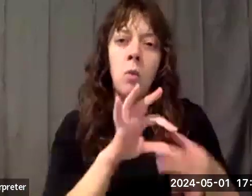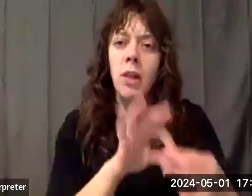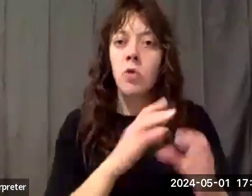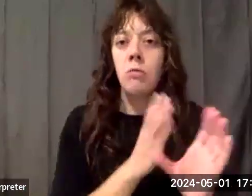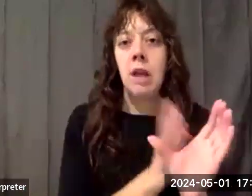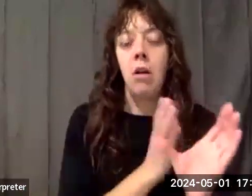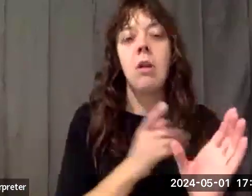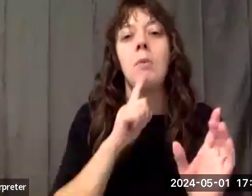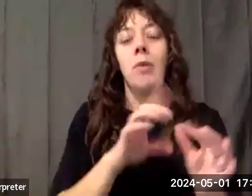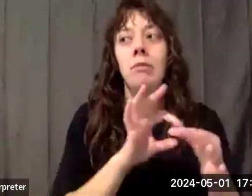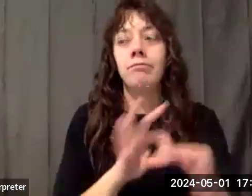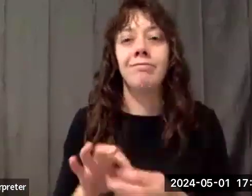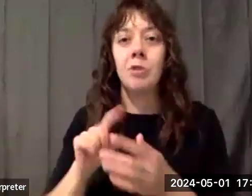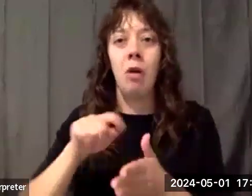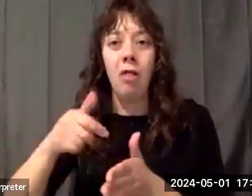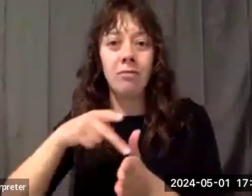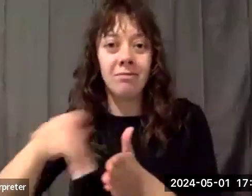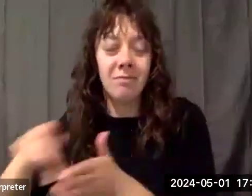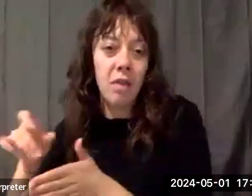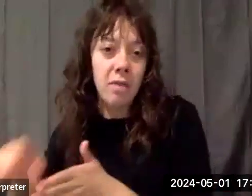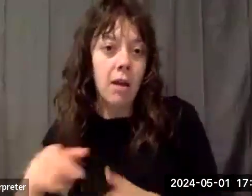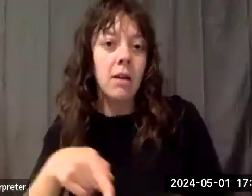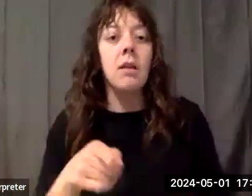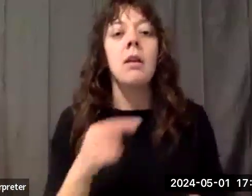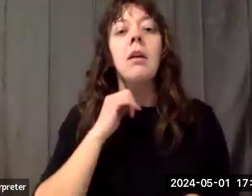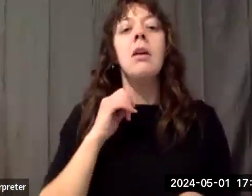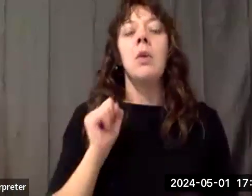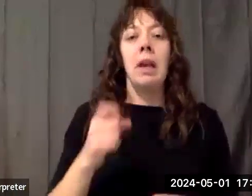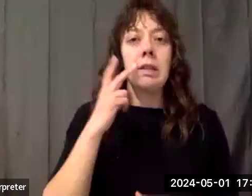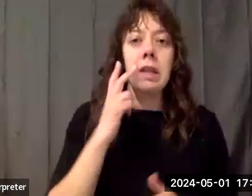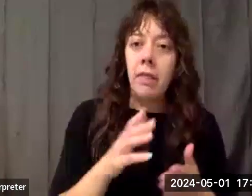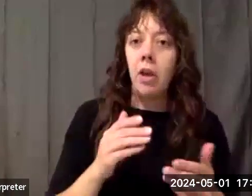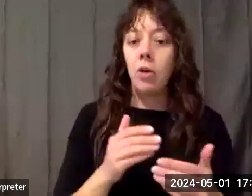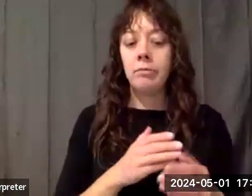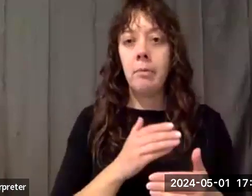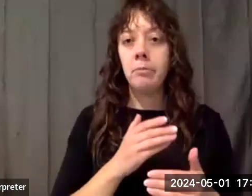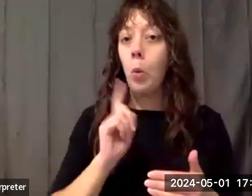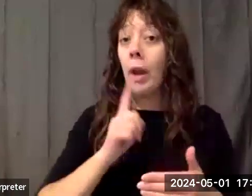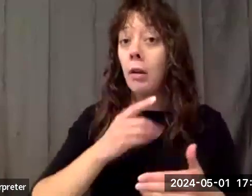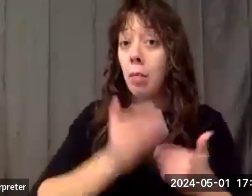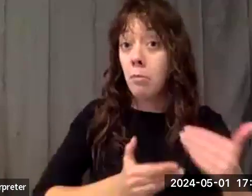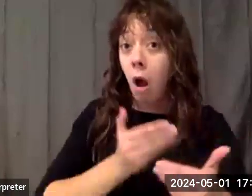what phase they're in, total numbers, how that lines up to our timelines, how we're trending over time,